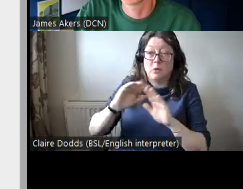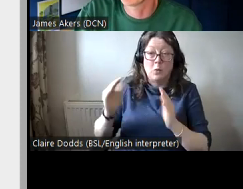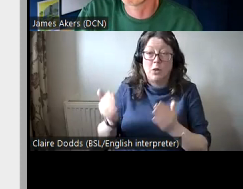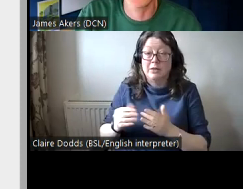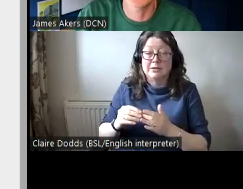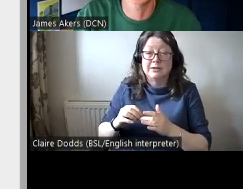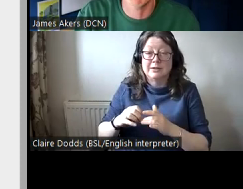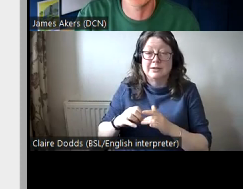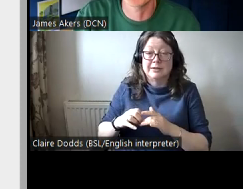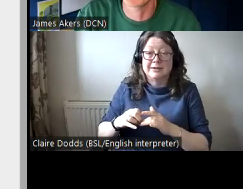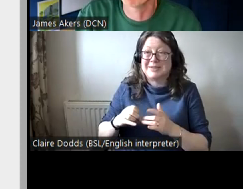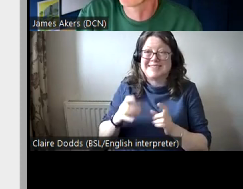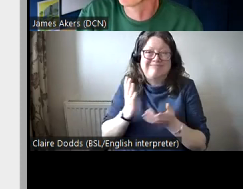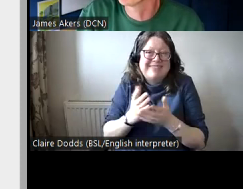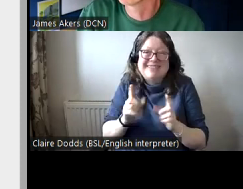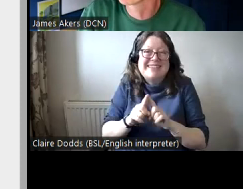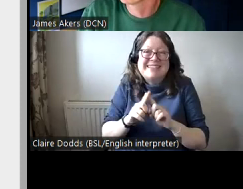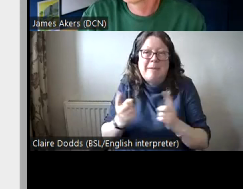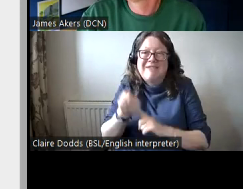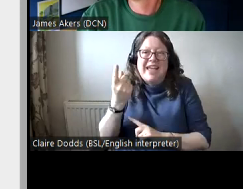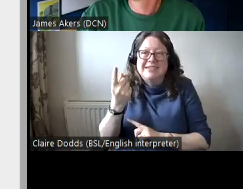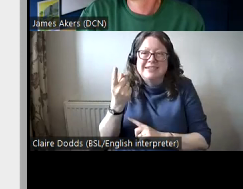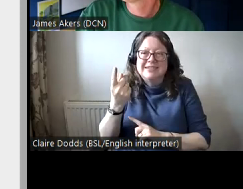It's the same event, and the same thing that you can book into.